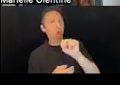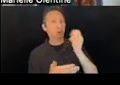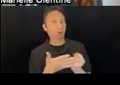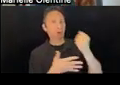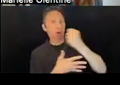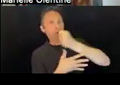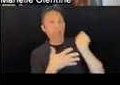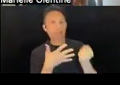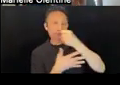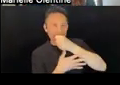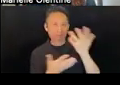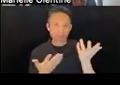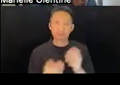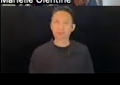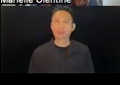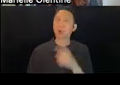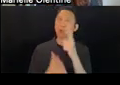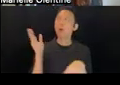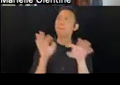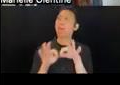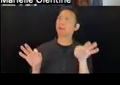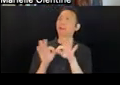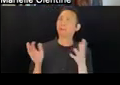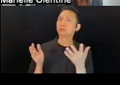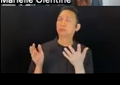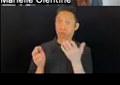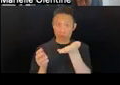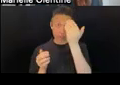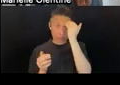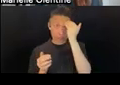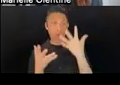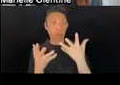kit for "Feeling of Being Watched" and it was just so helpful.